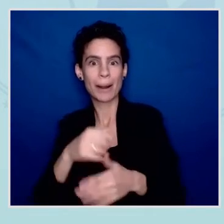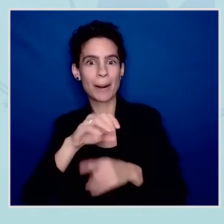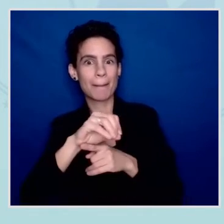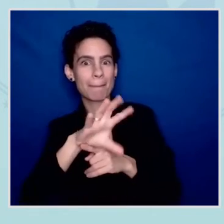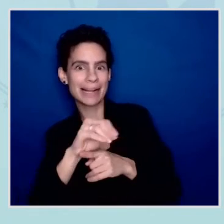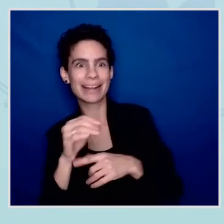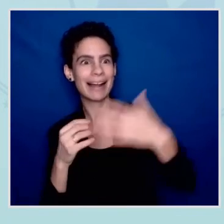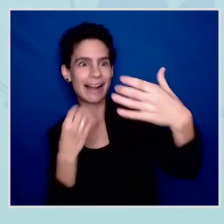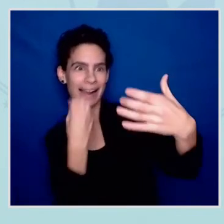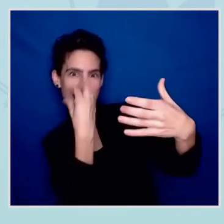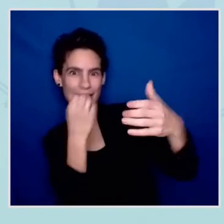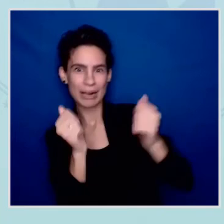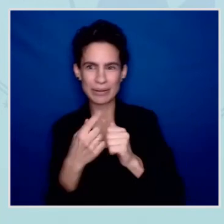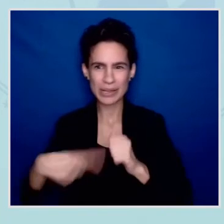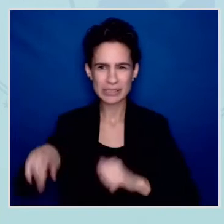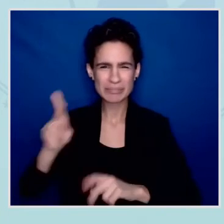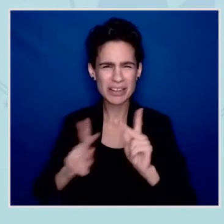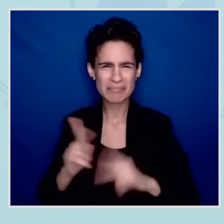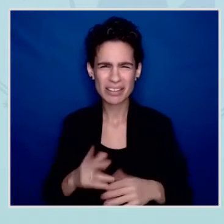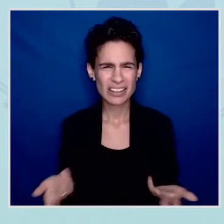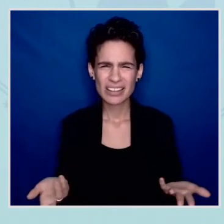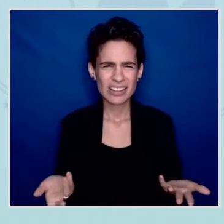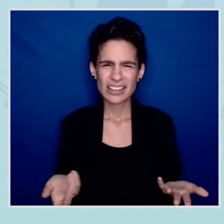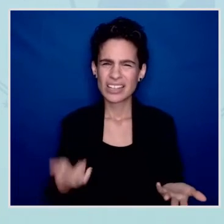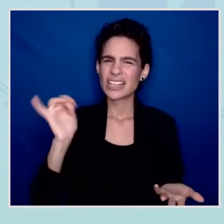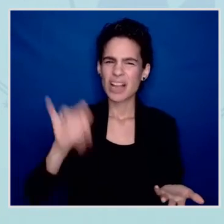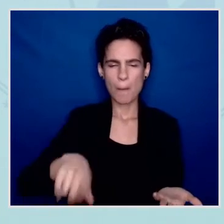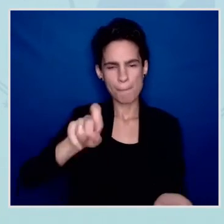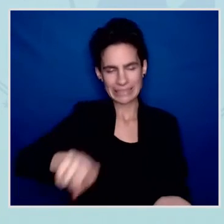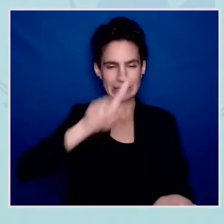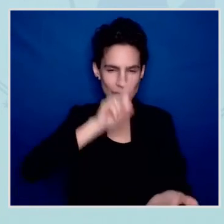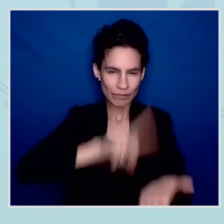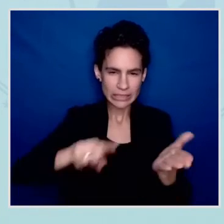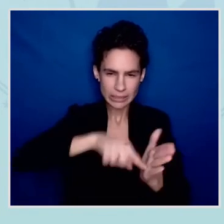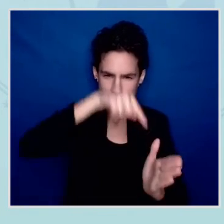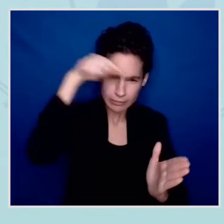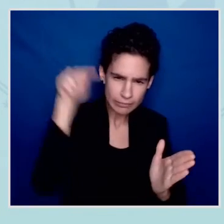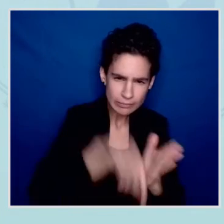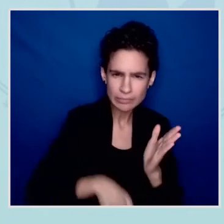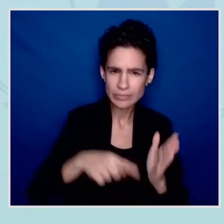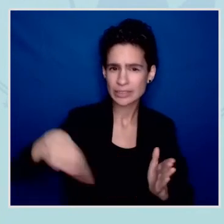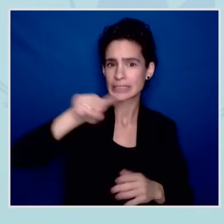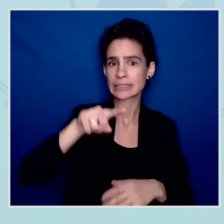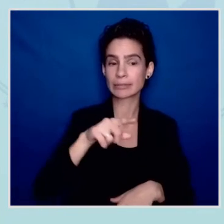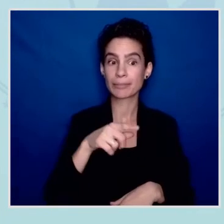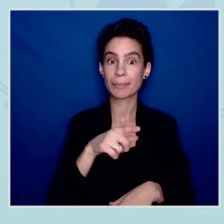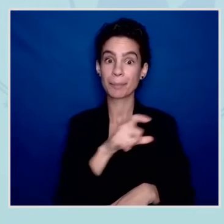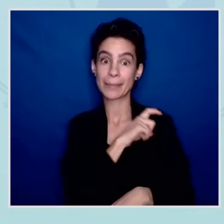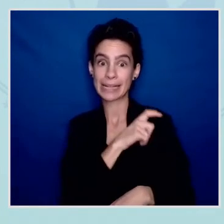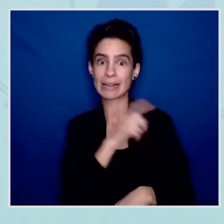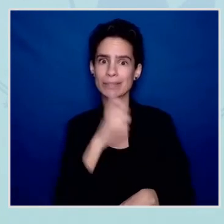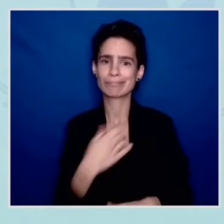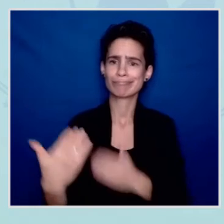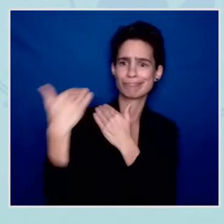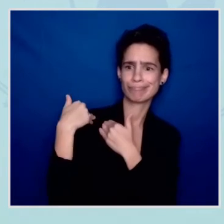THE PHOTOGRAPHS, I DON'T KNOW WHAT THE CIRCUMSTANCE OF WHAT THE PHOTOGRAPH LOOK LIKE WITH THE CAPITOL POLICE TAKING